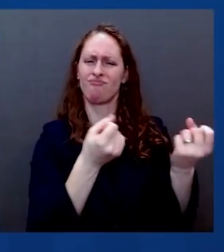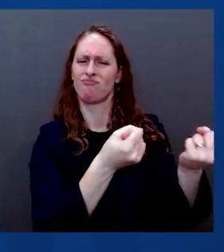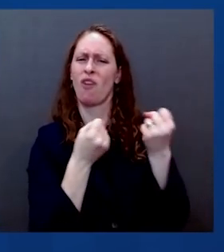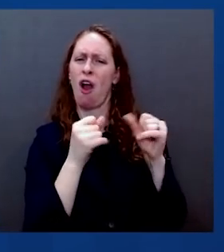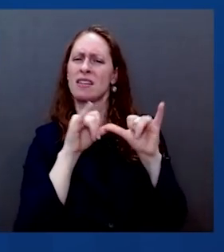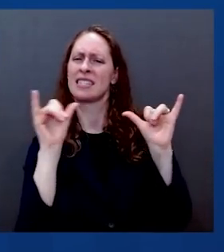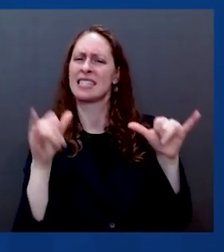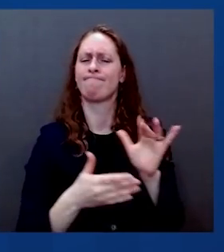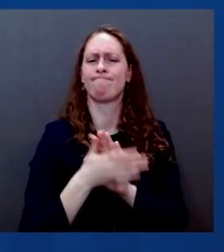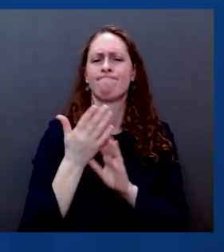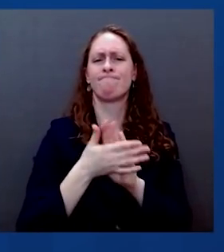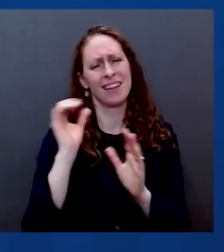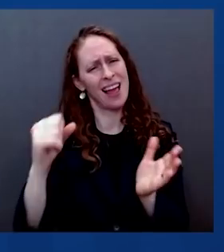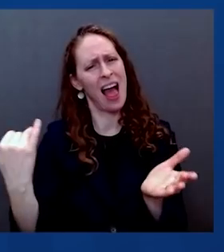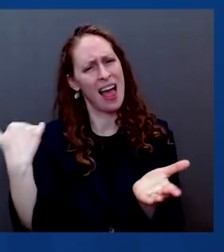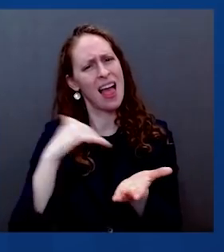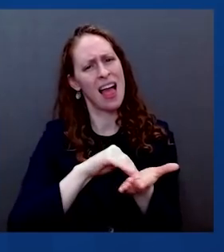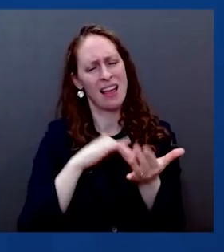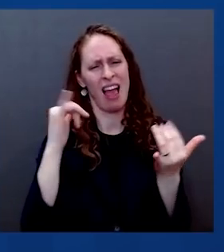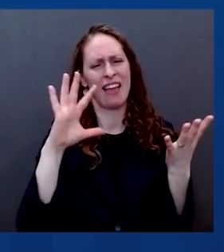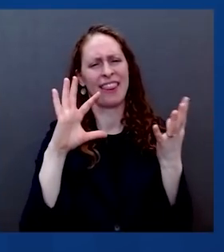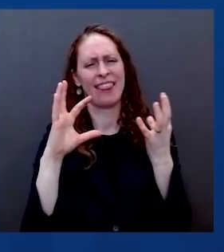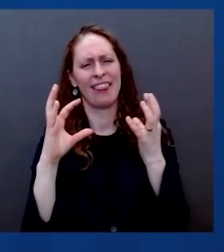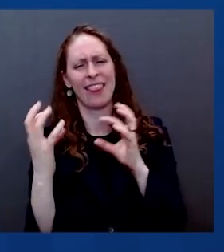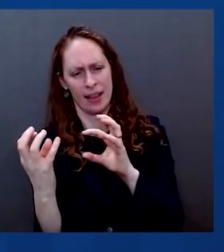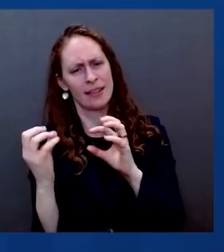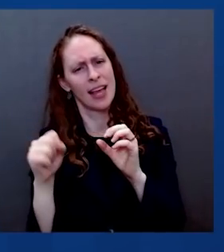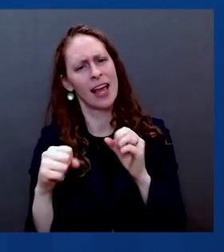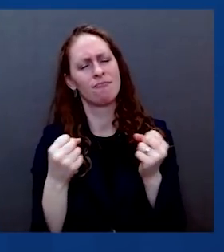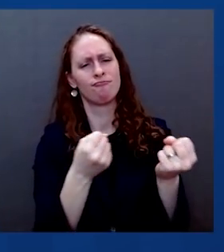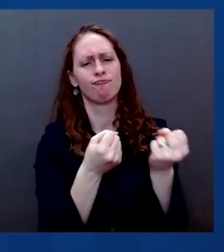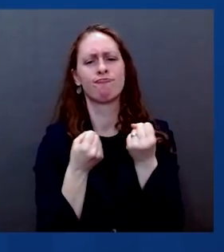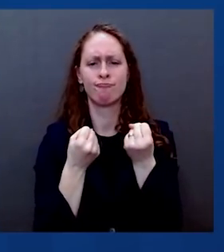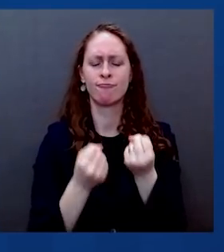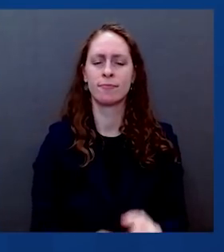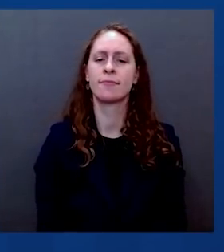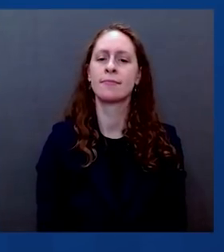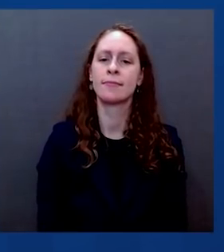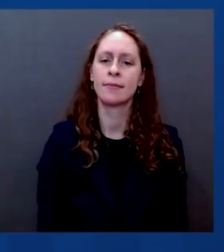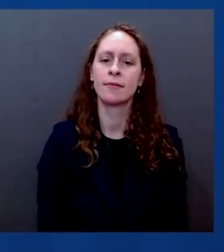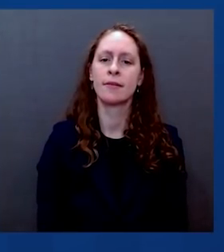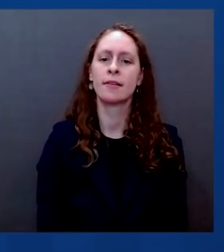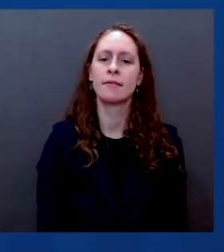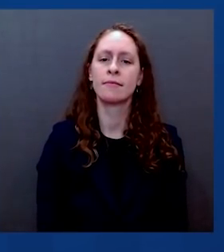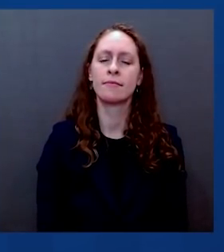so we wouldn't renege on our debt for the first time in our history and prevent an economic crisis.